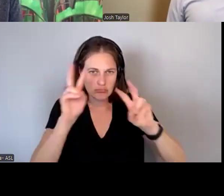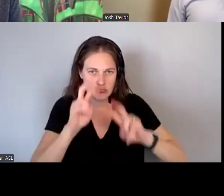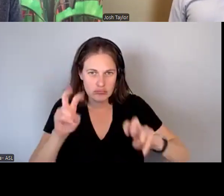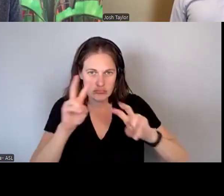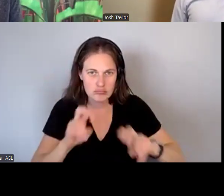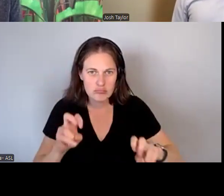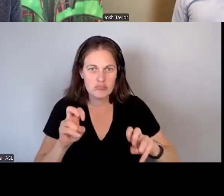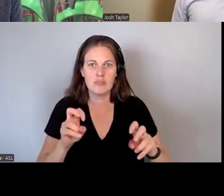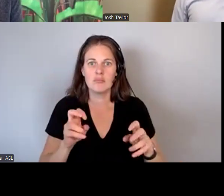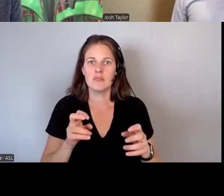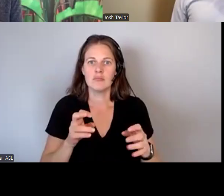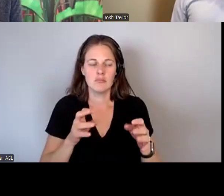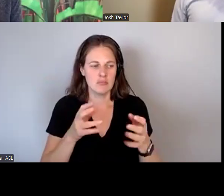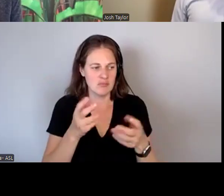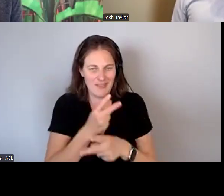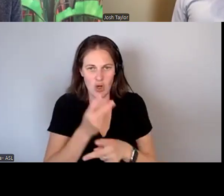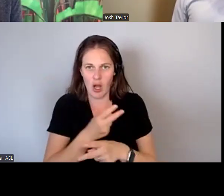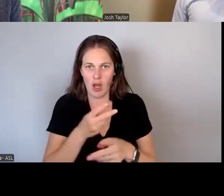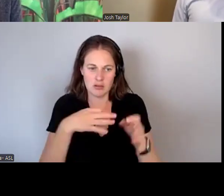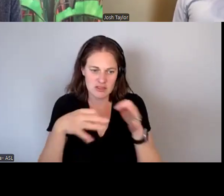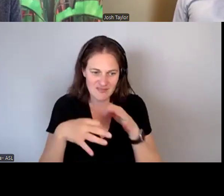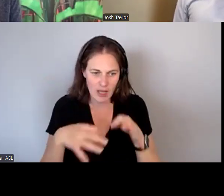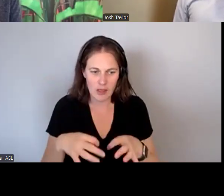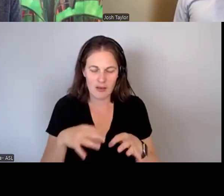then the provider organization